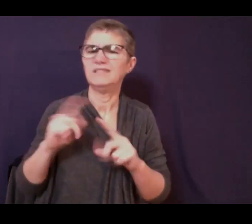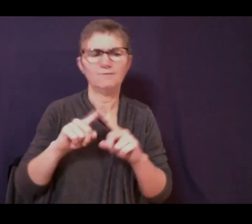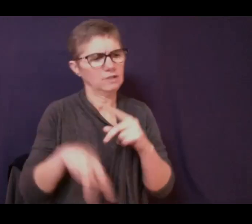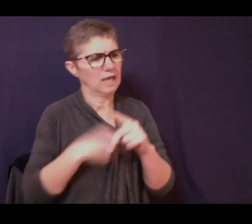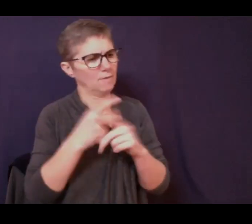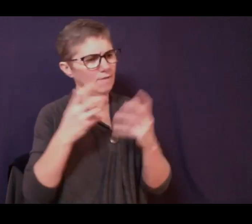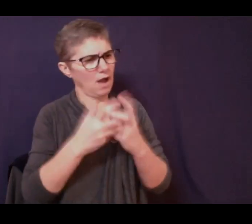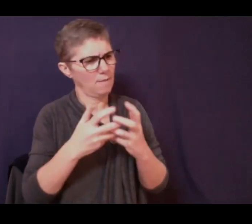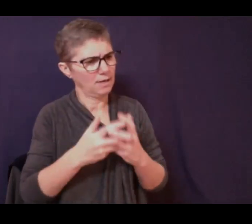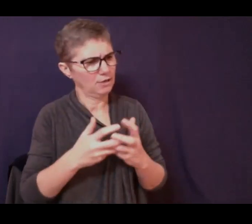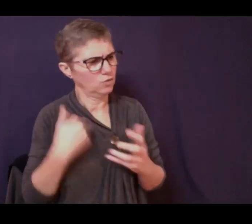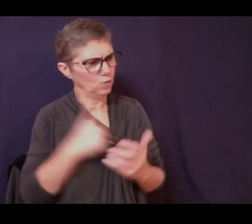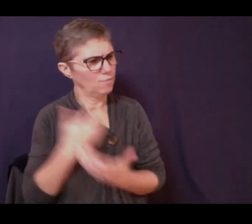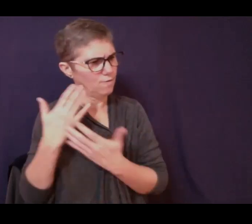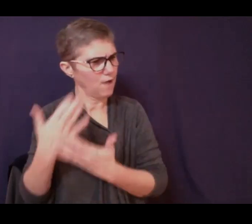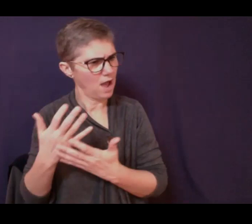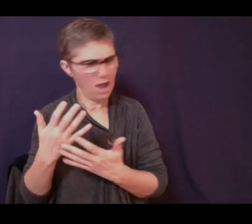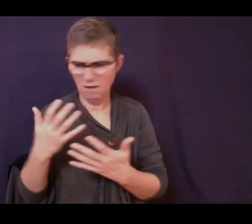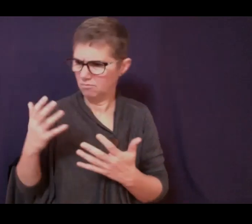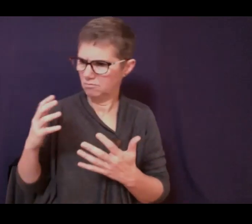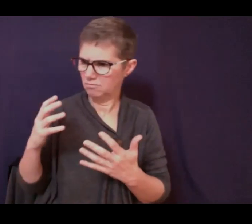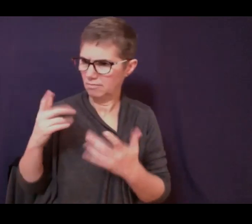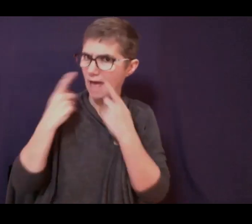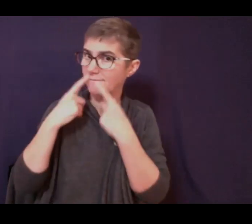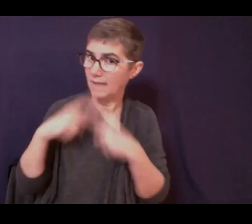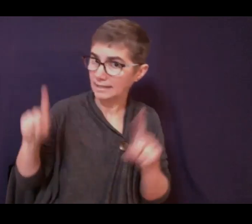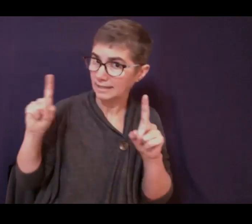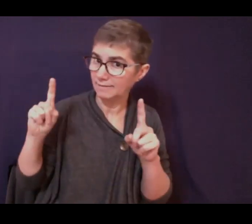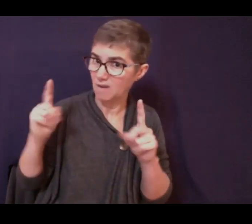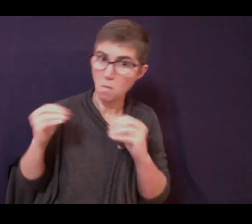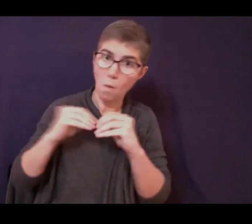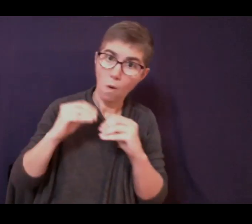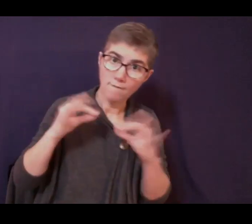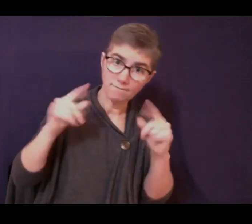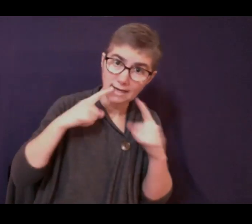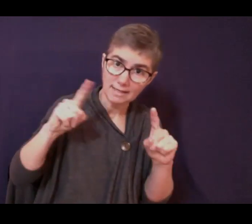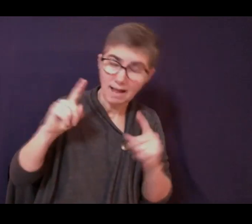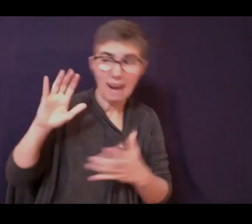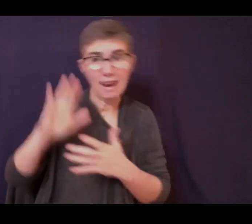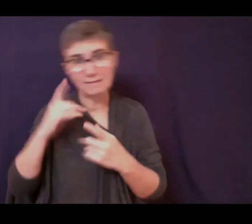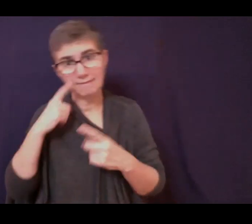we could provide so if we let them bring their service animal what can we expect as a result if